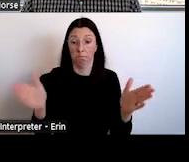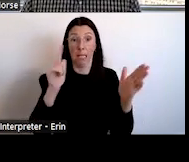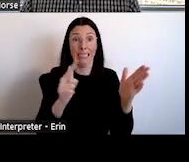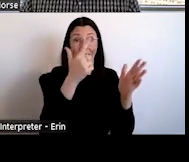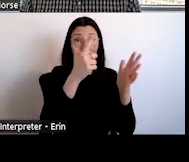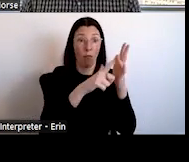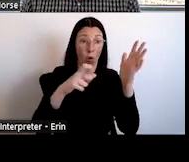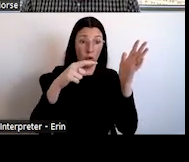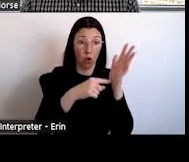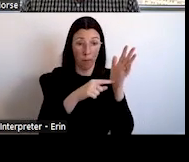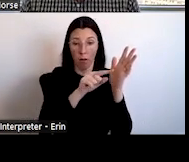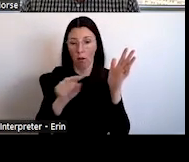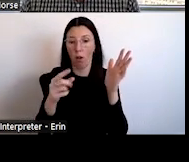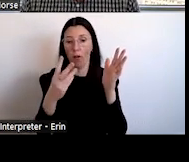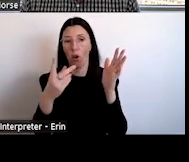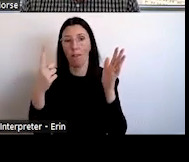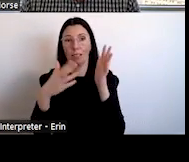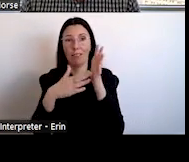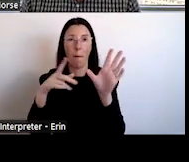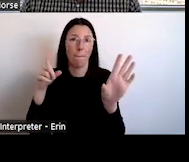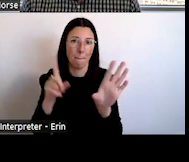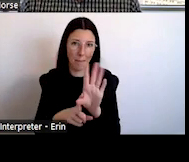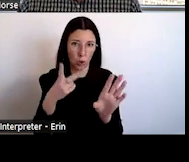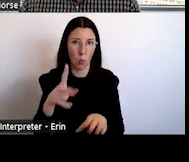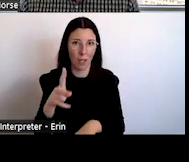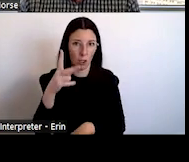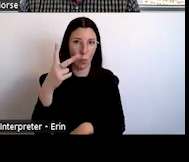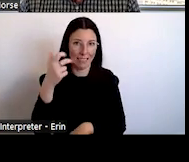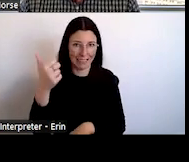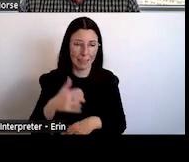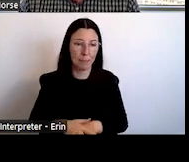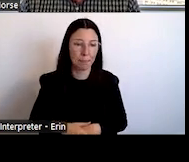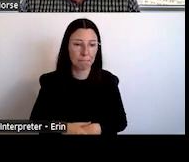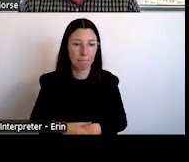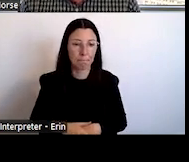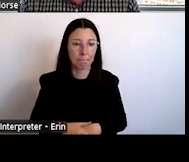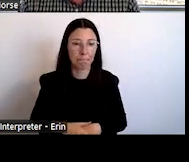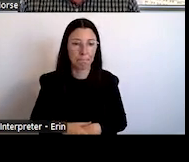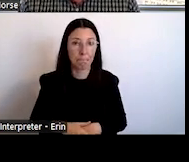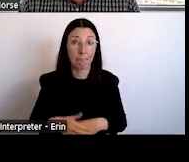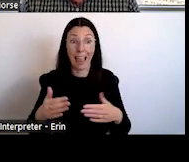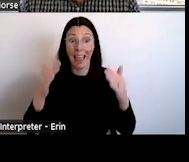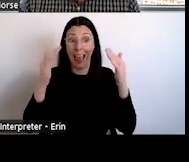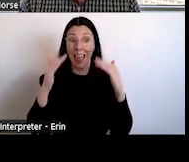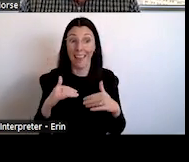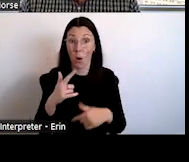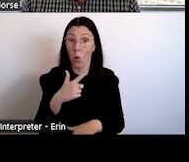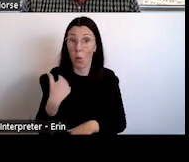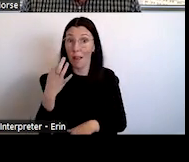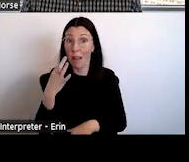After that, we ask you to tell us and show us how you raise that money and we call that